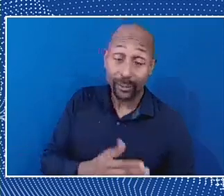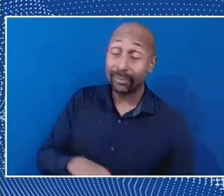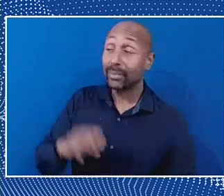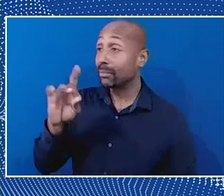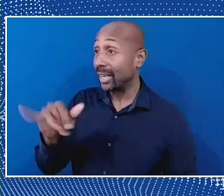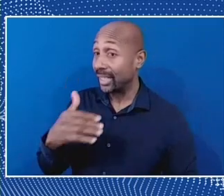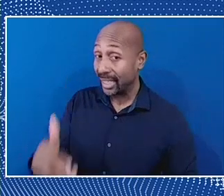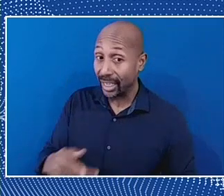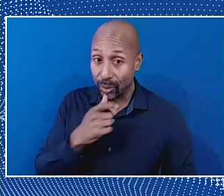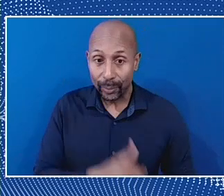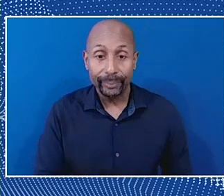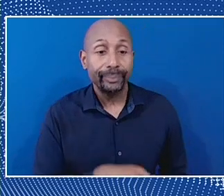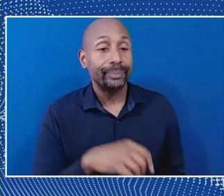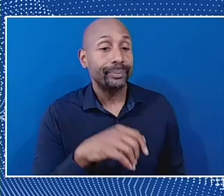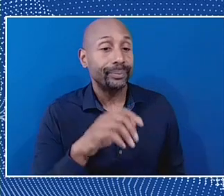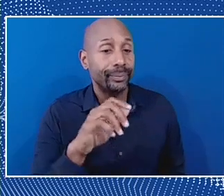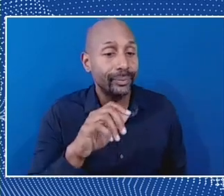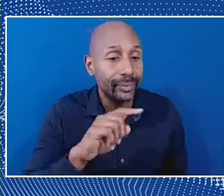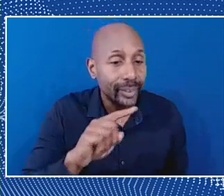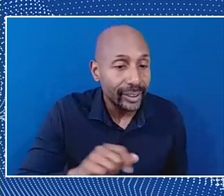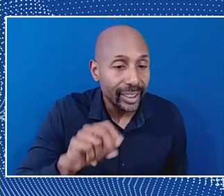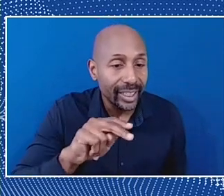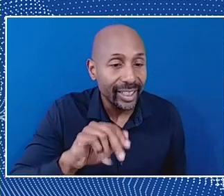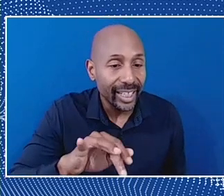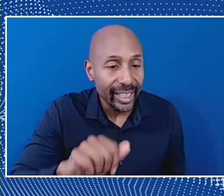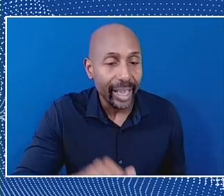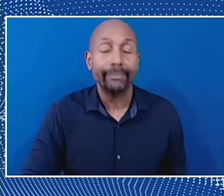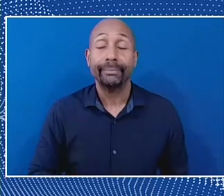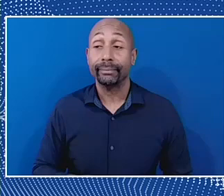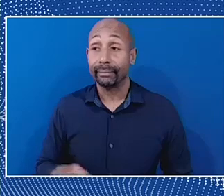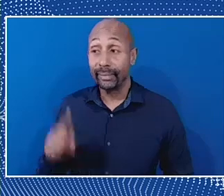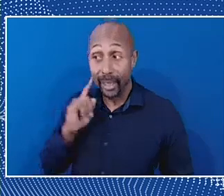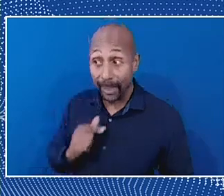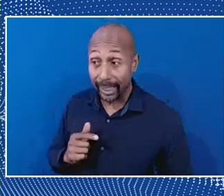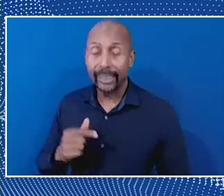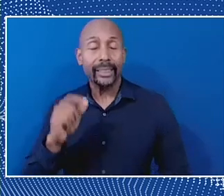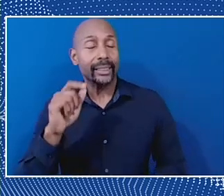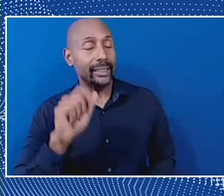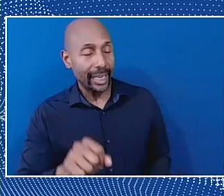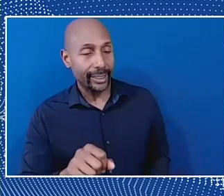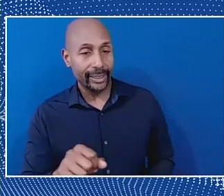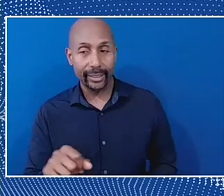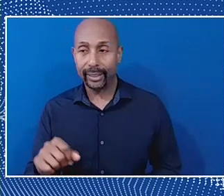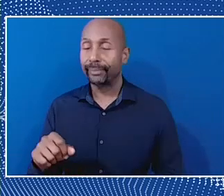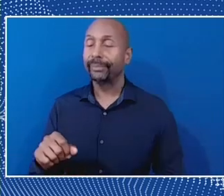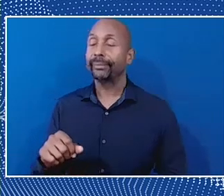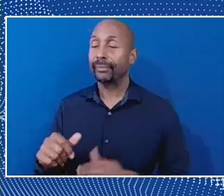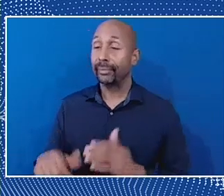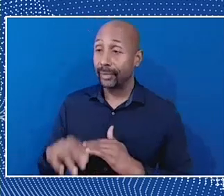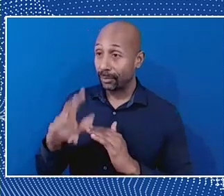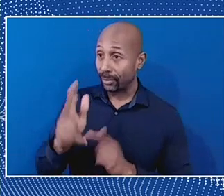Great. You have up to three minutes. Please begin. Okay. Thank you for allowing me to speak today. My name is Zaniya Lewis and I am a